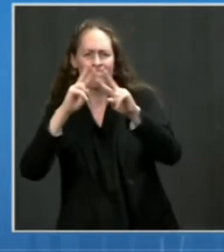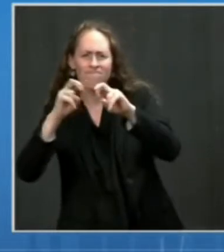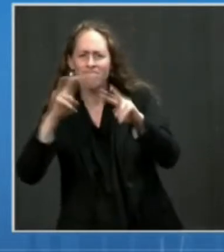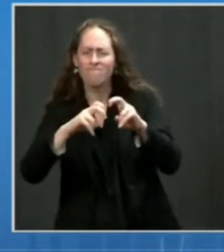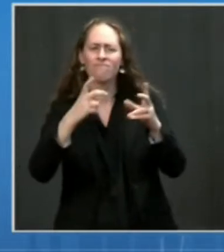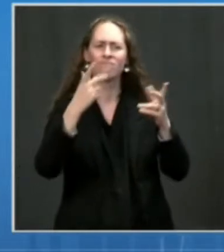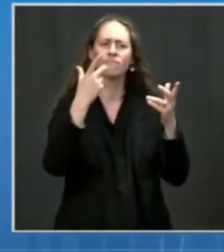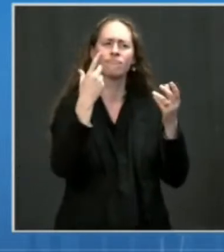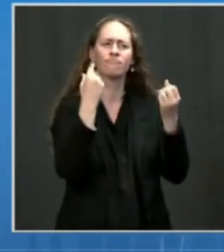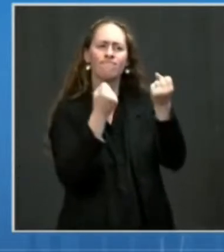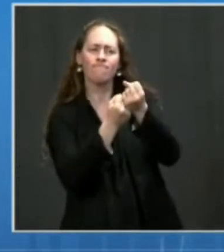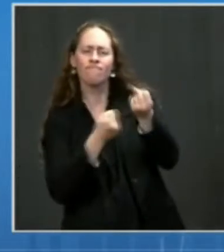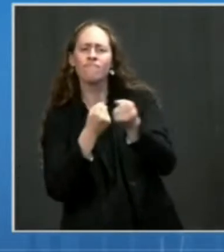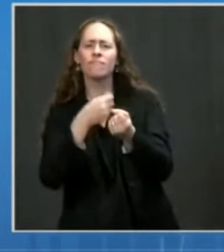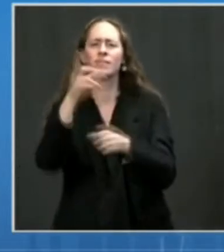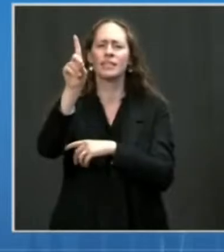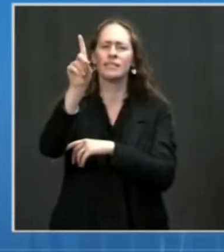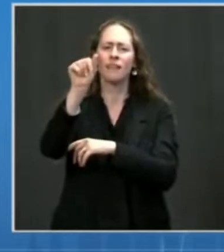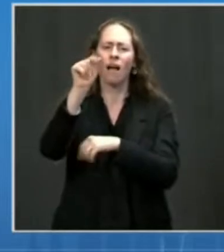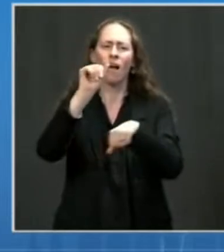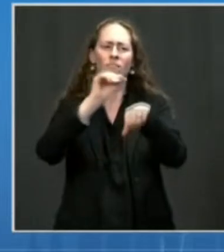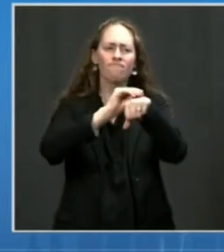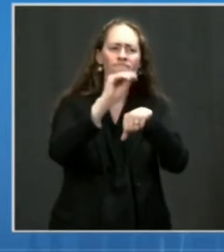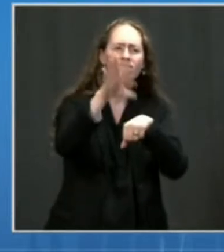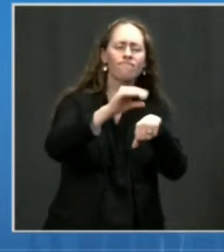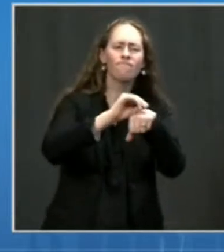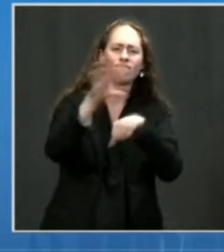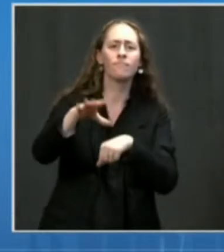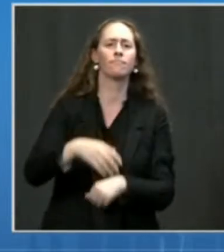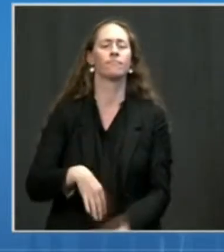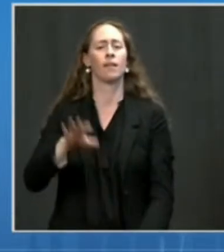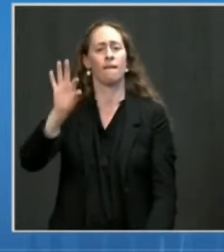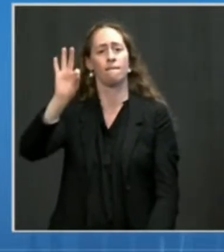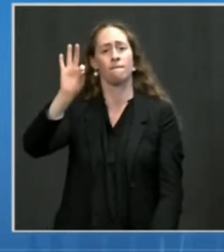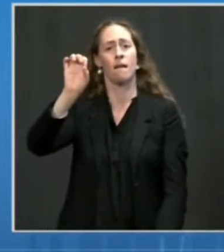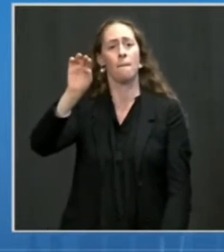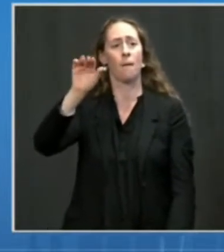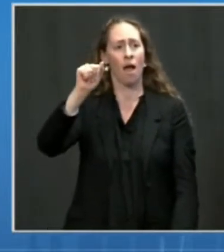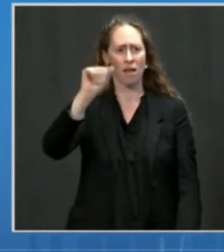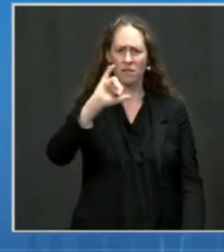FOR EXAMPLE, IN MISSOURI, CDC EXPERTS ARE ON THE GROUND,